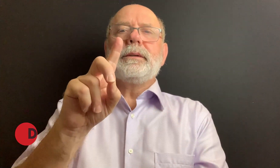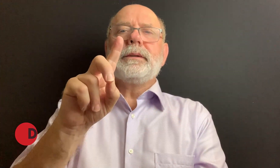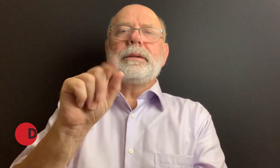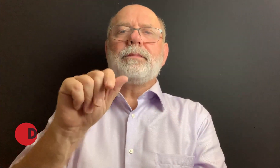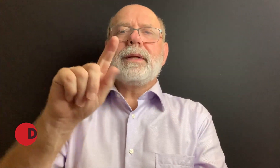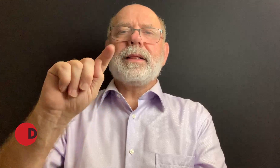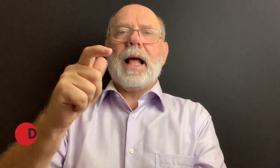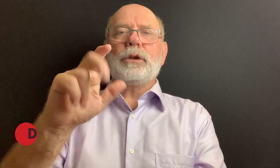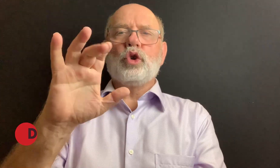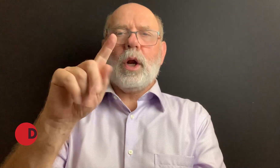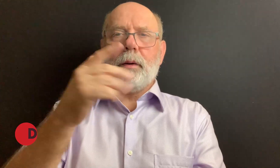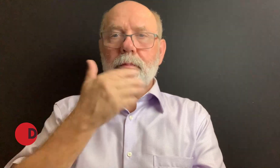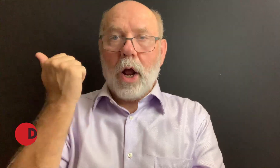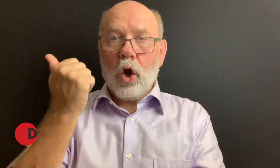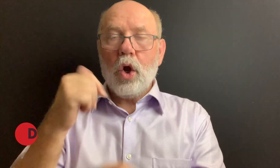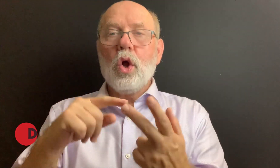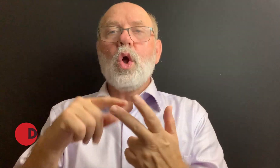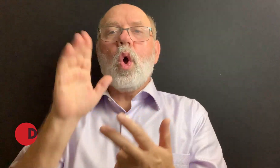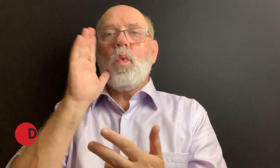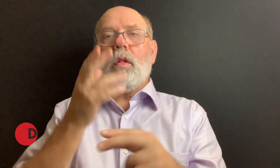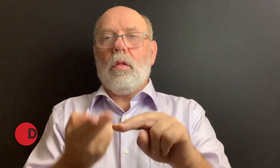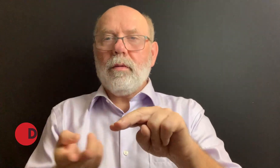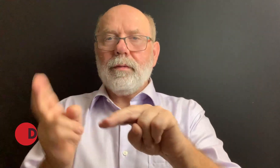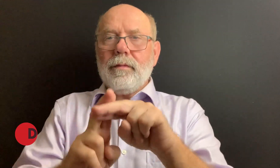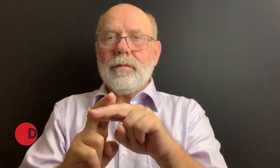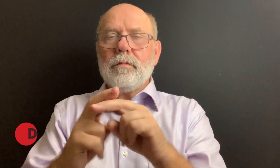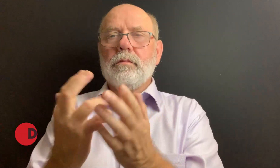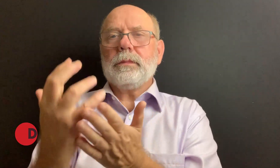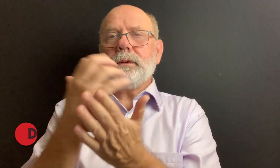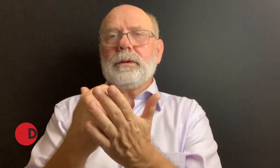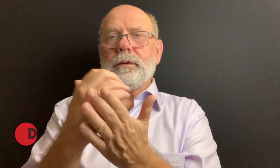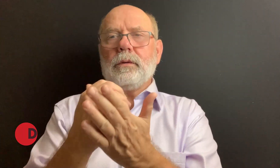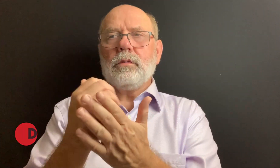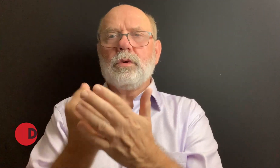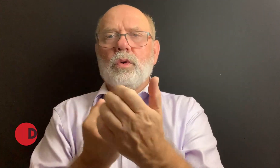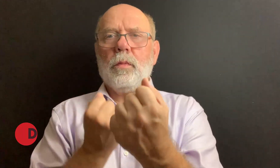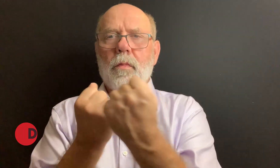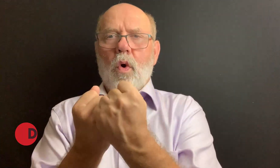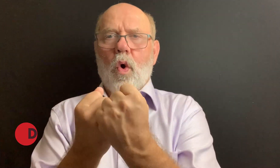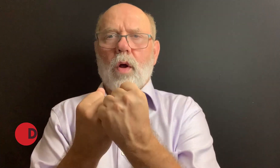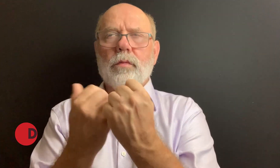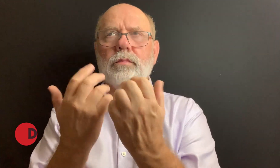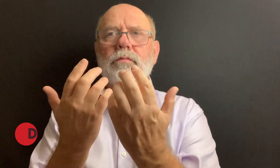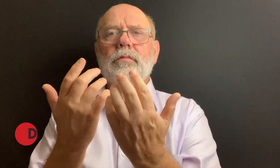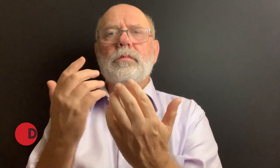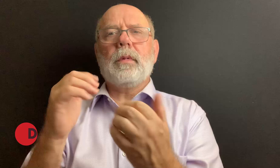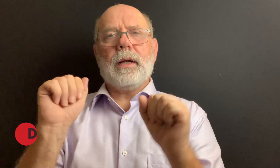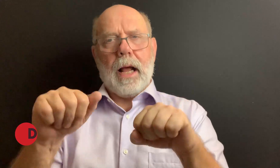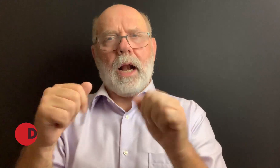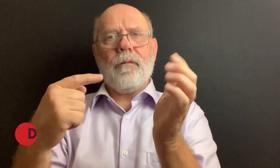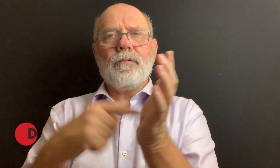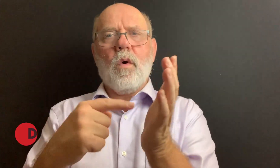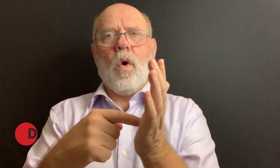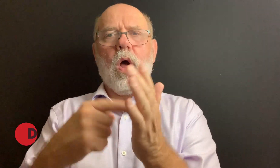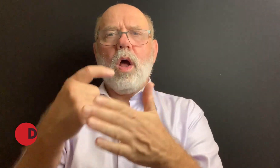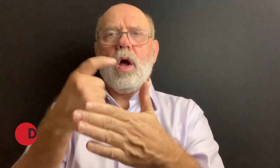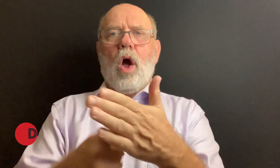Disability Tax Credits for better, will increase earnings support to better